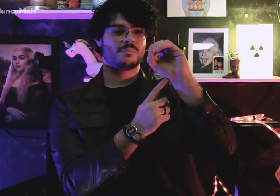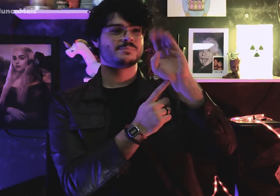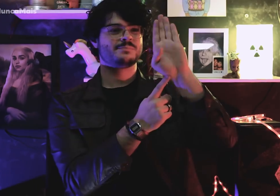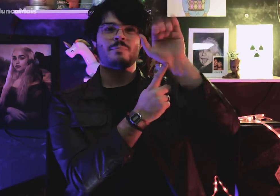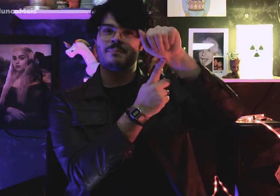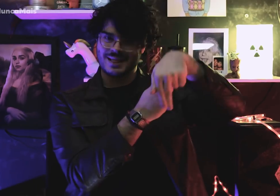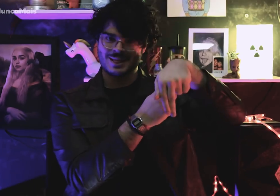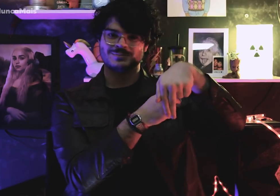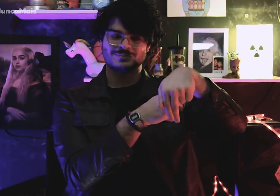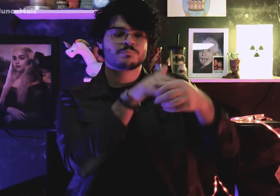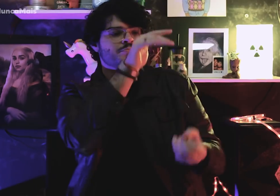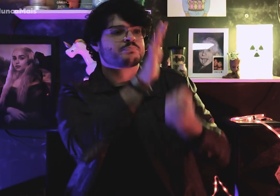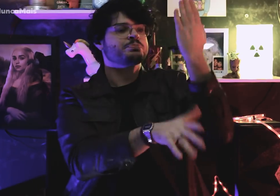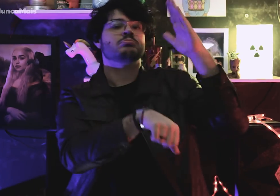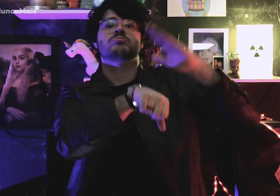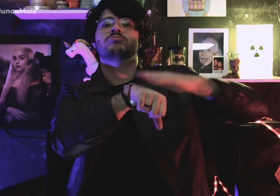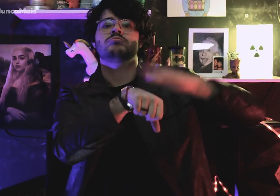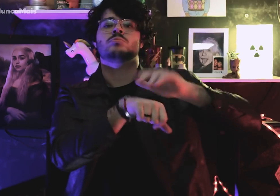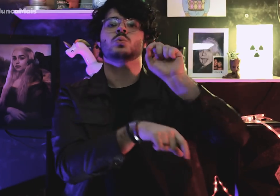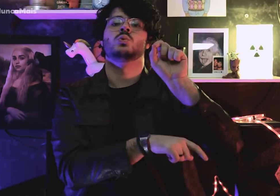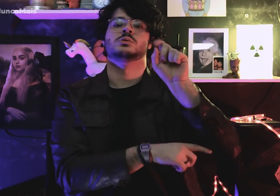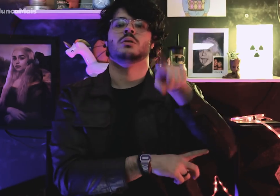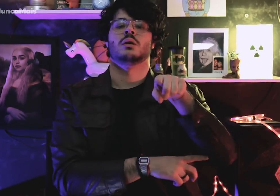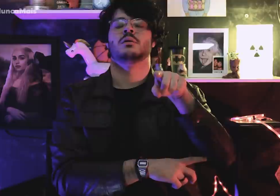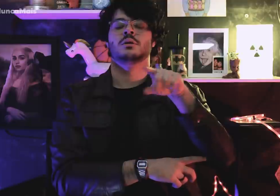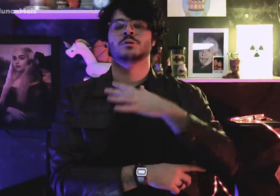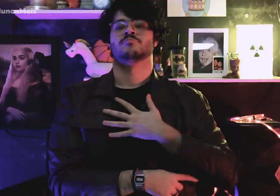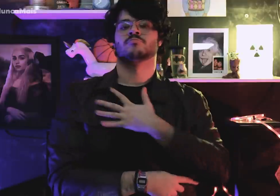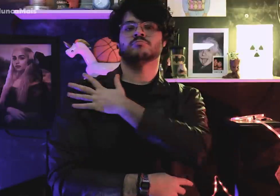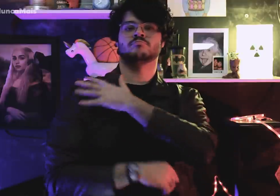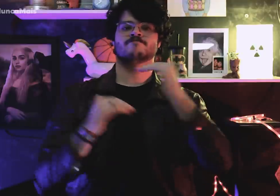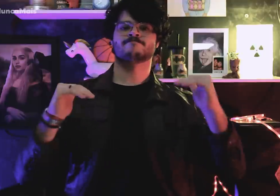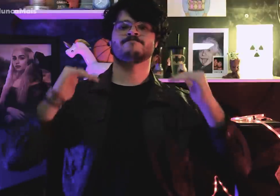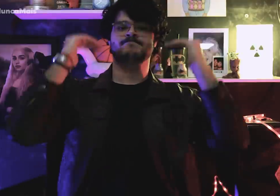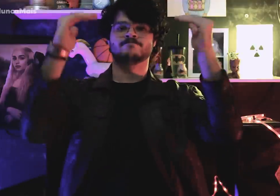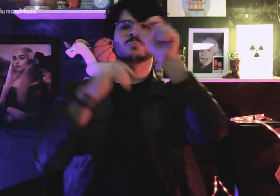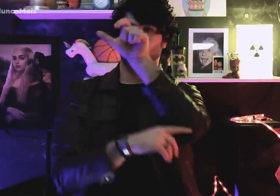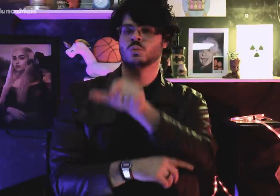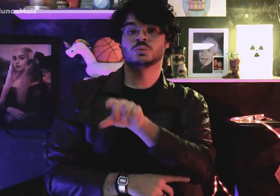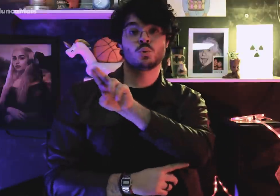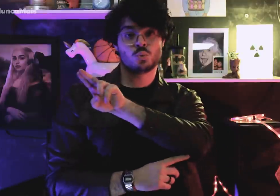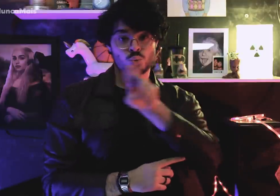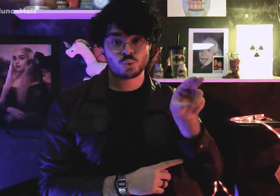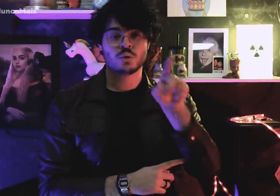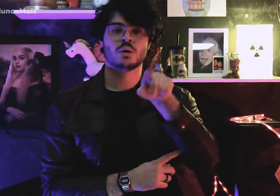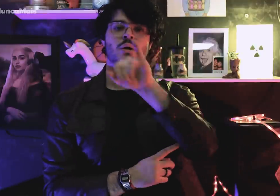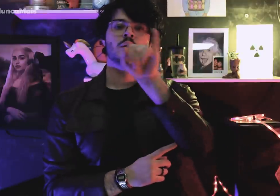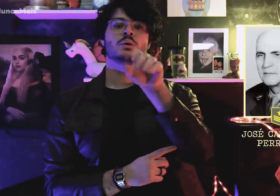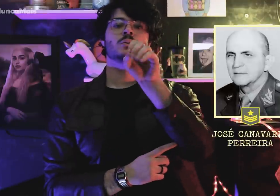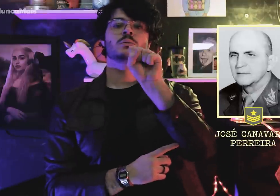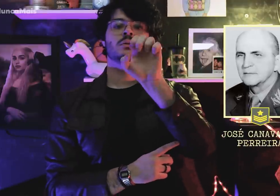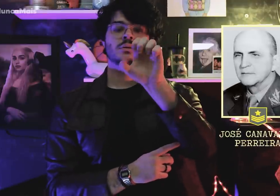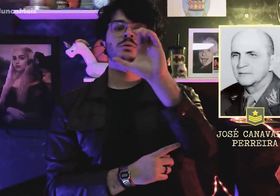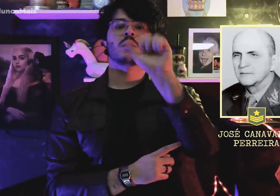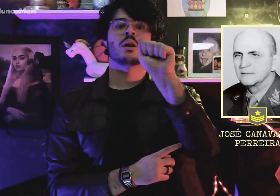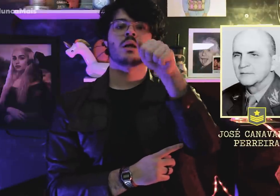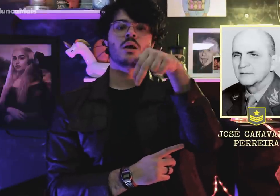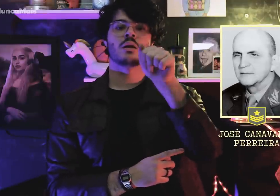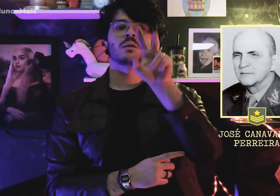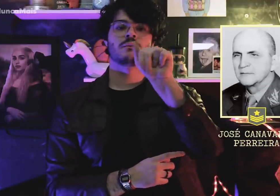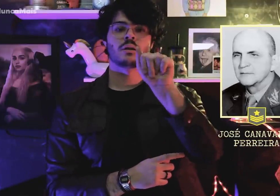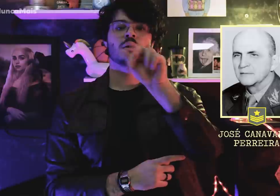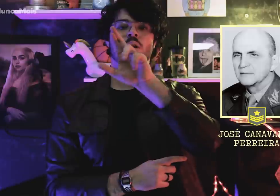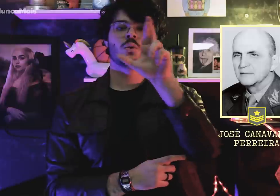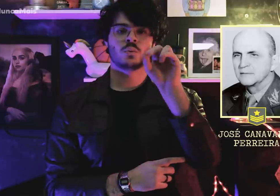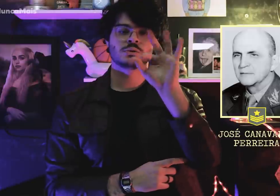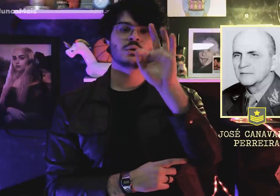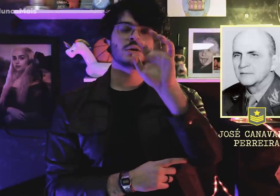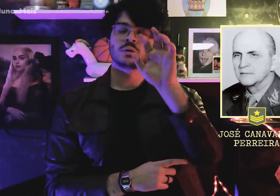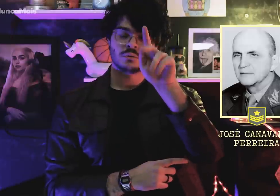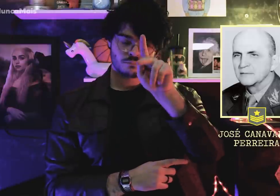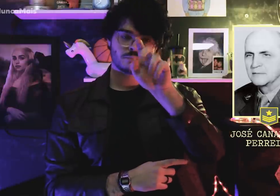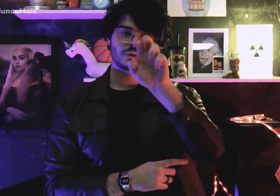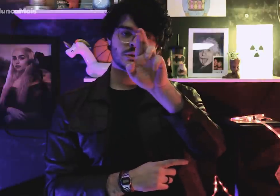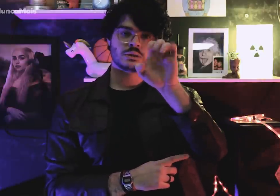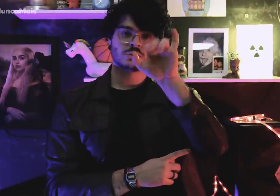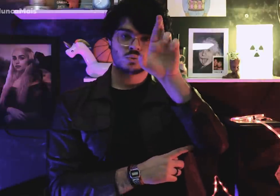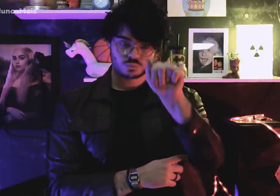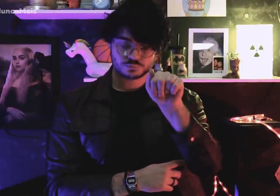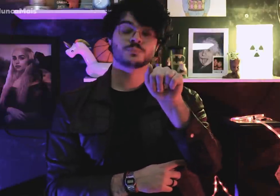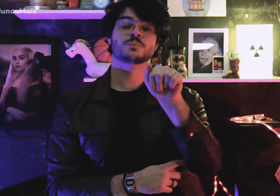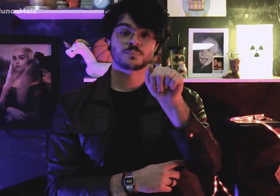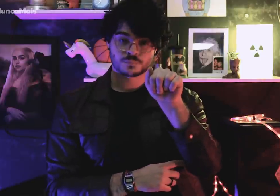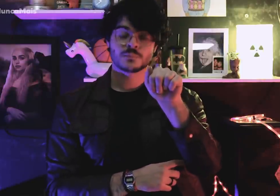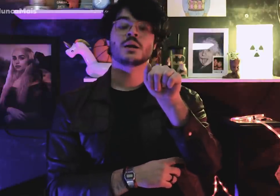OBAN was created by the commander of the II Army, general José Canavarro Pereira,